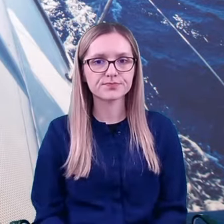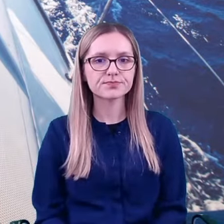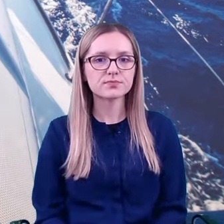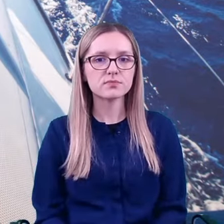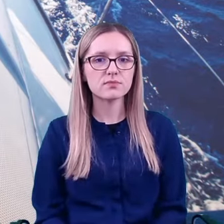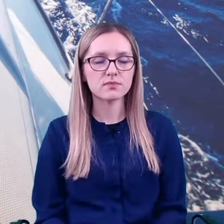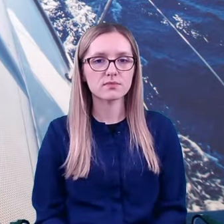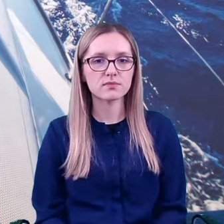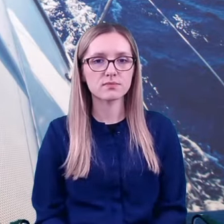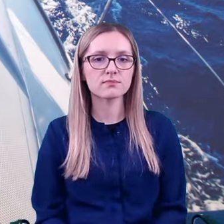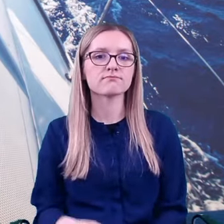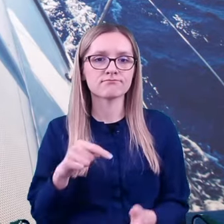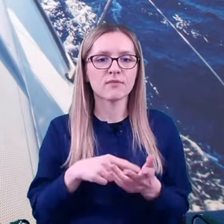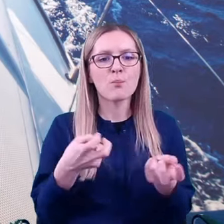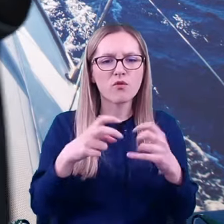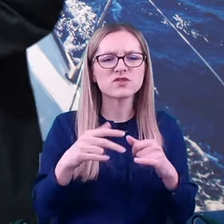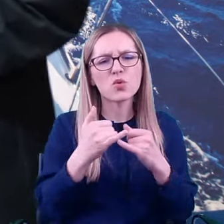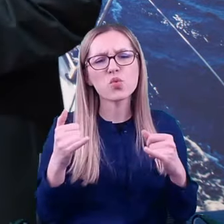happening on our electrodes,